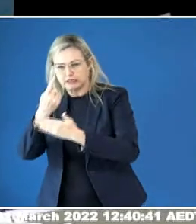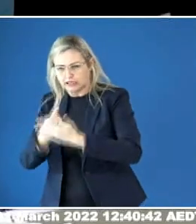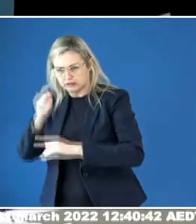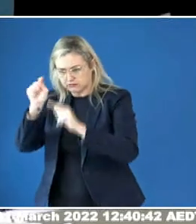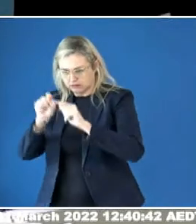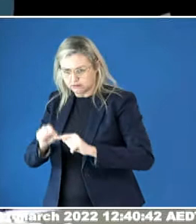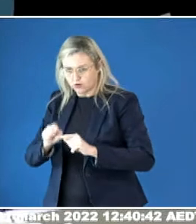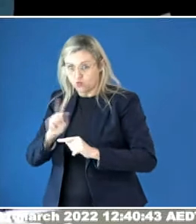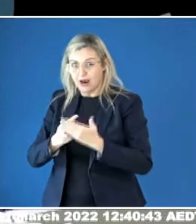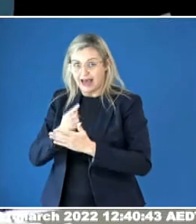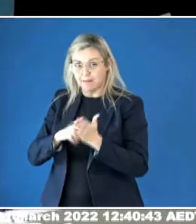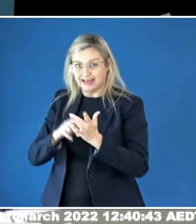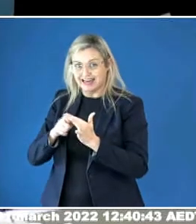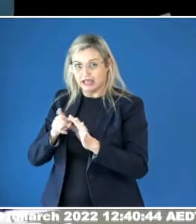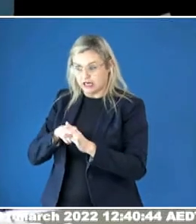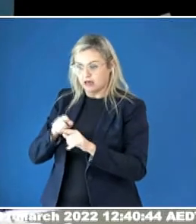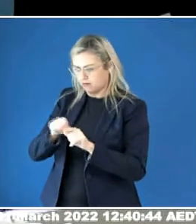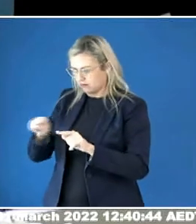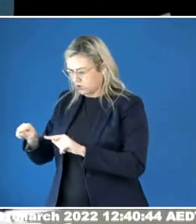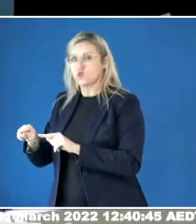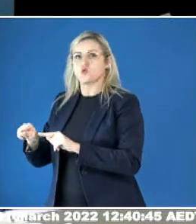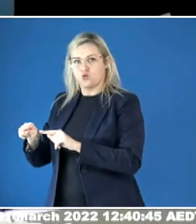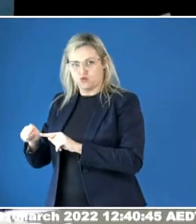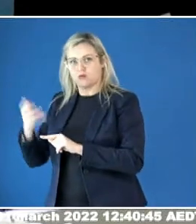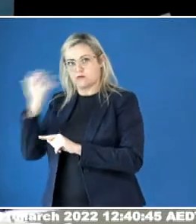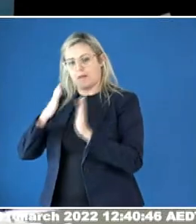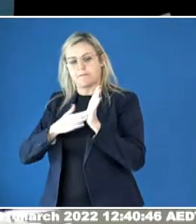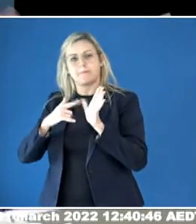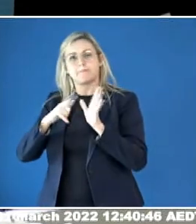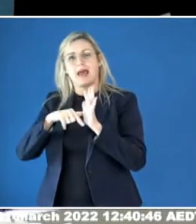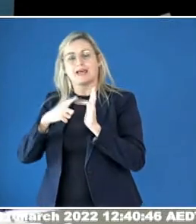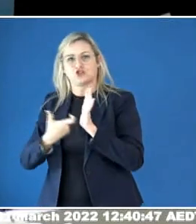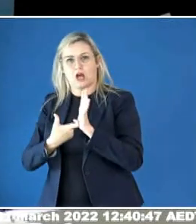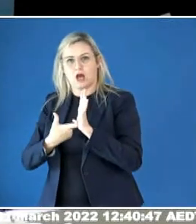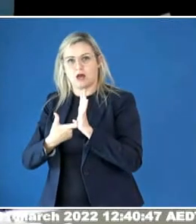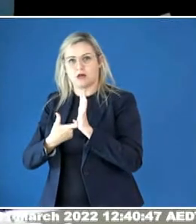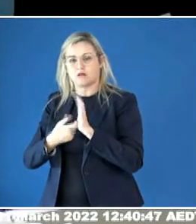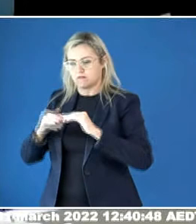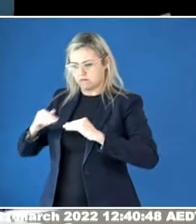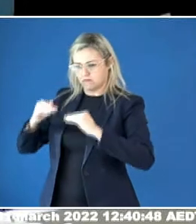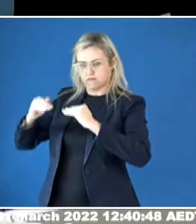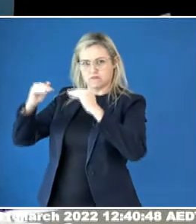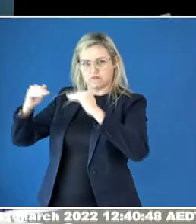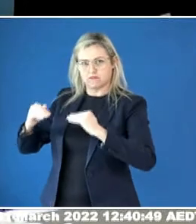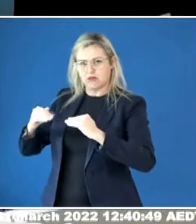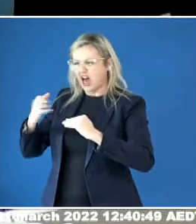at the right page, but I was interested in other categories which are minor, moderate,